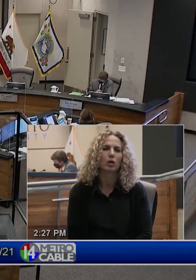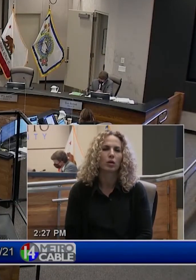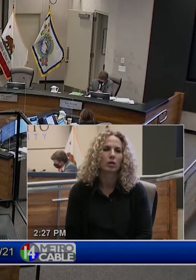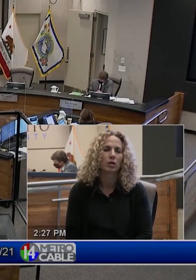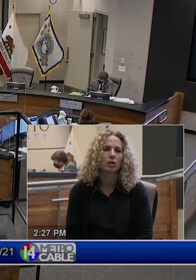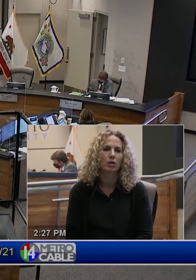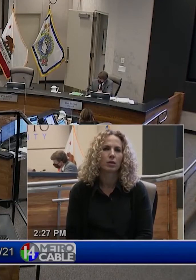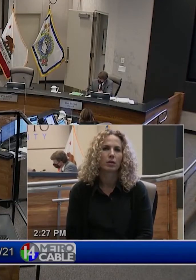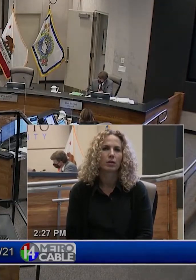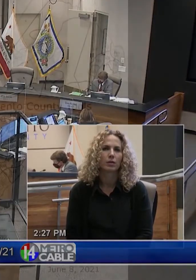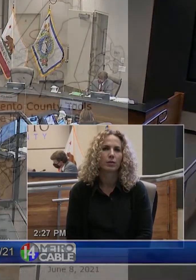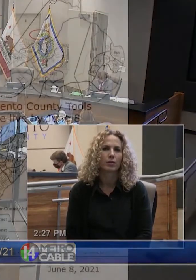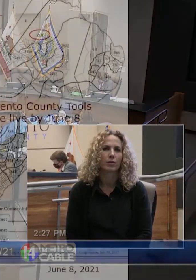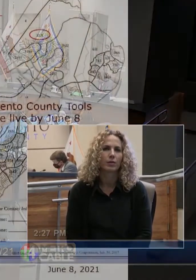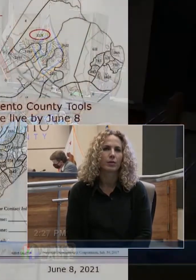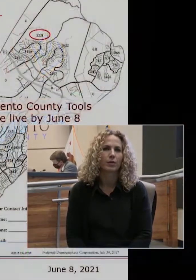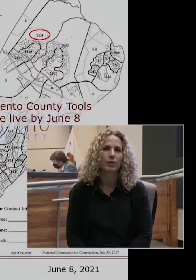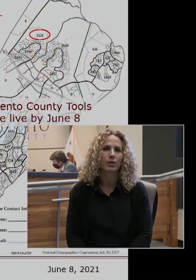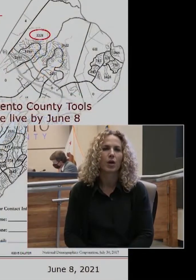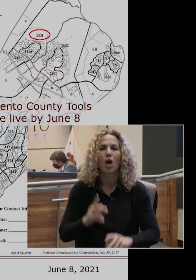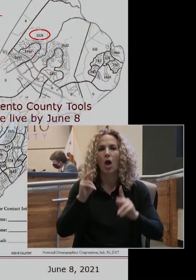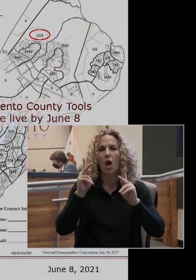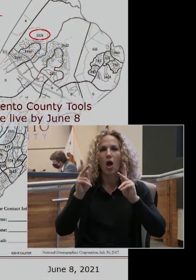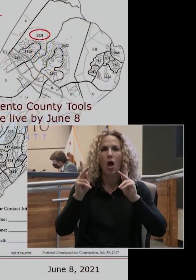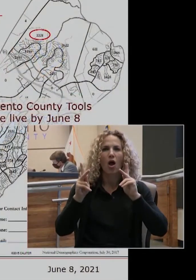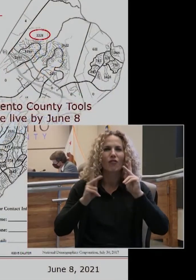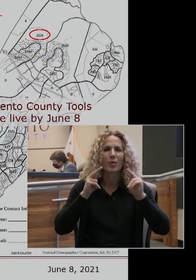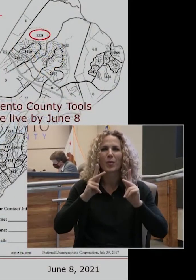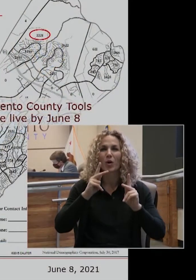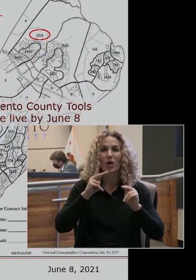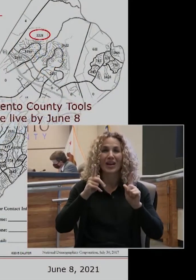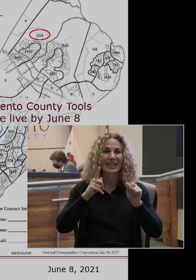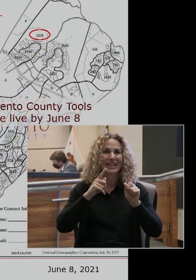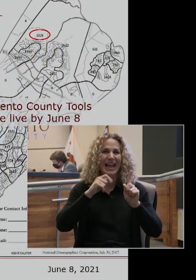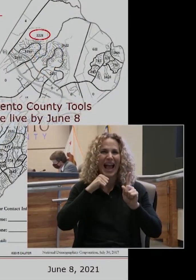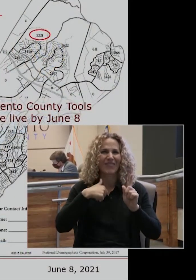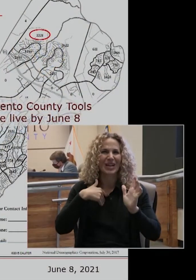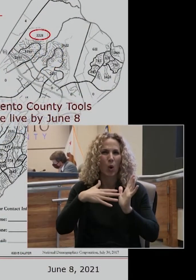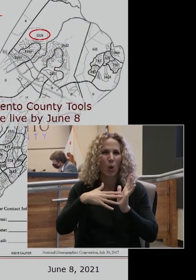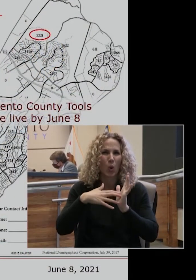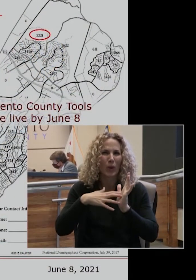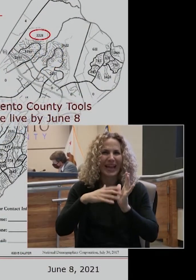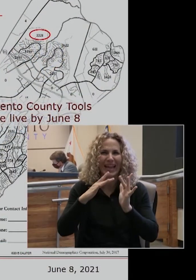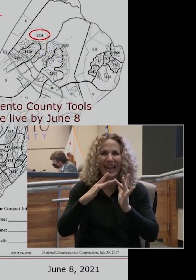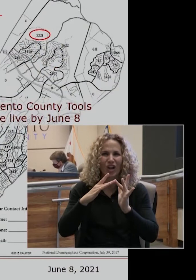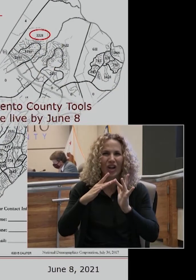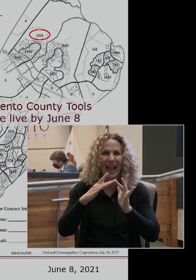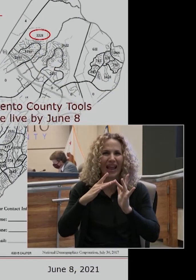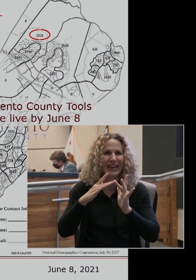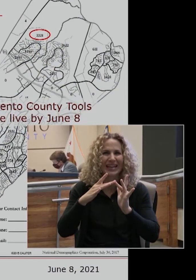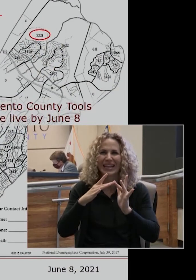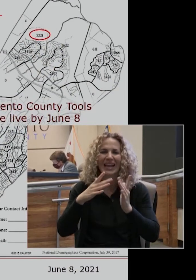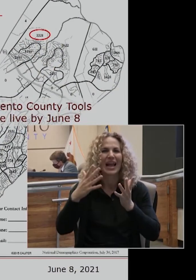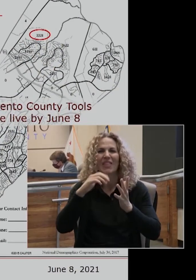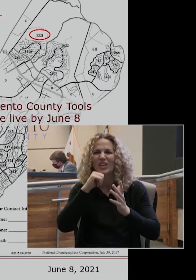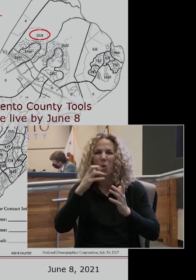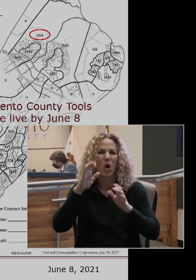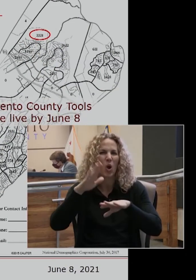THAT DETAILED PERSPECTIVE. THIS FOR PEOPLE THAT JUST WANT THIS FOR PEOPLE THAT JUST WANT PAPER, THEY DON'T WANT TO GET PAPER, THEY DON'T WANT TO GET ONLINE.